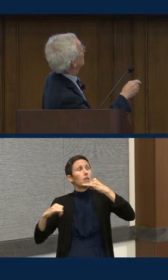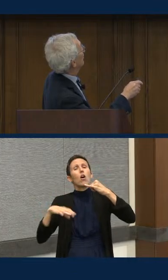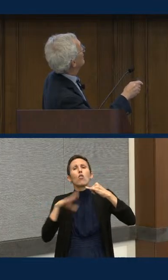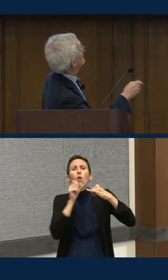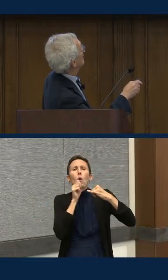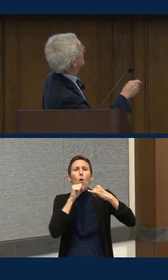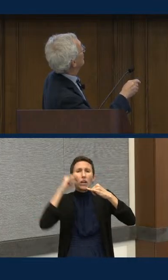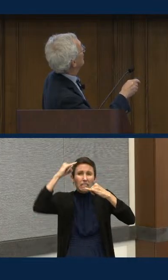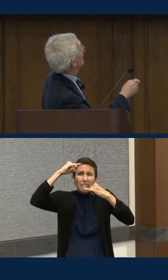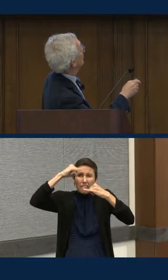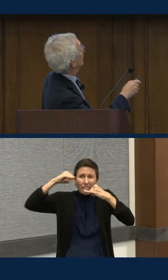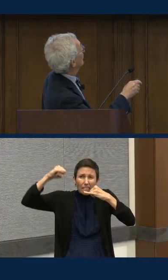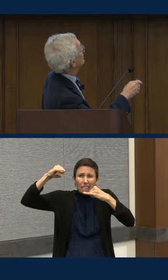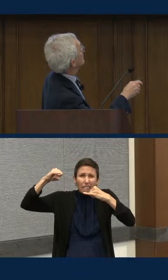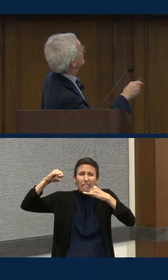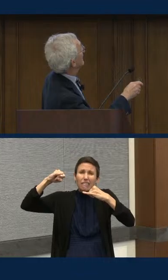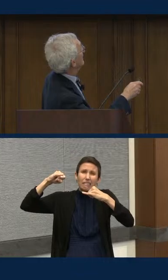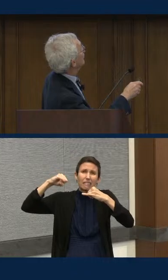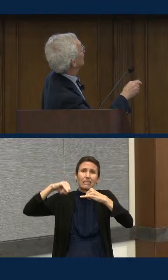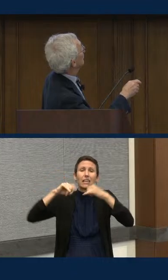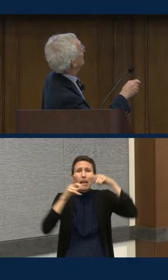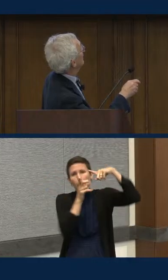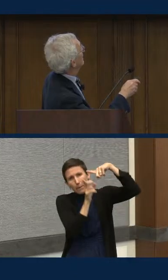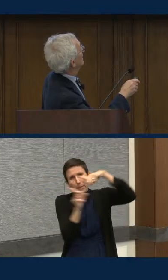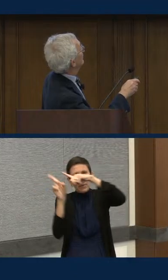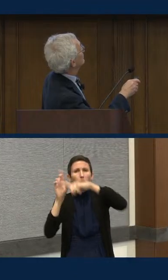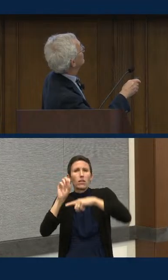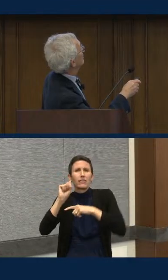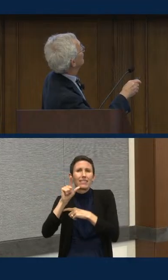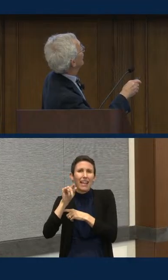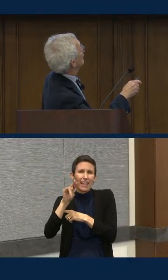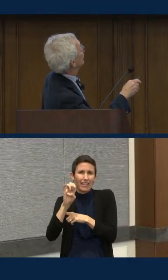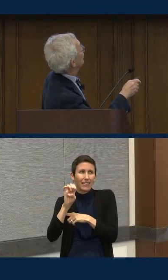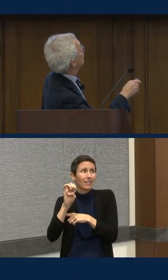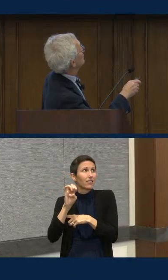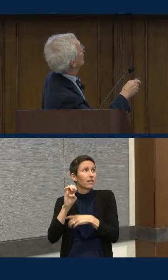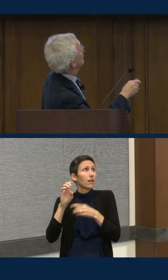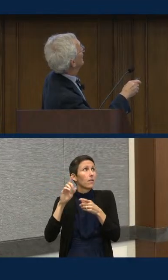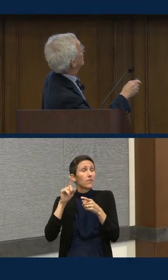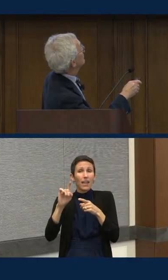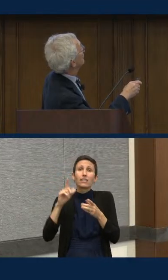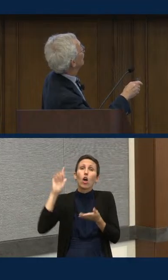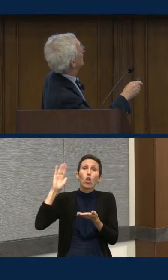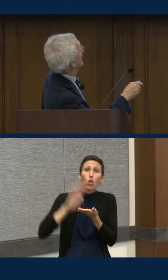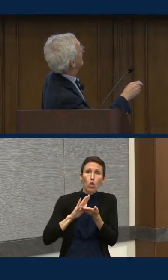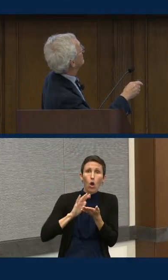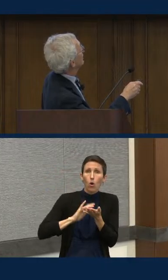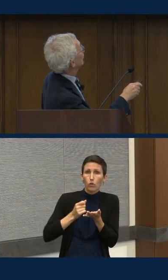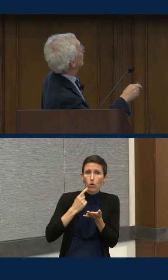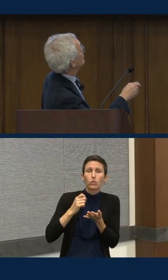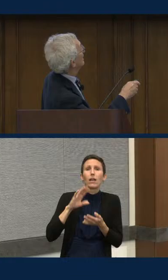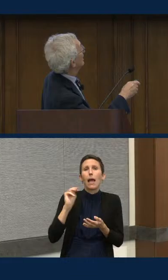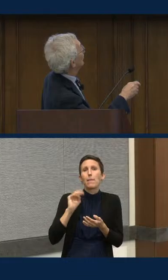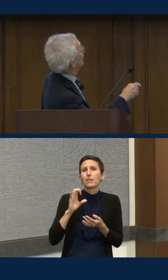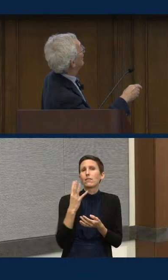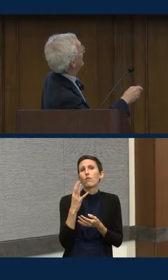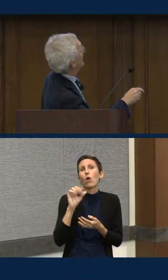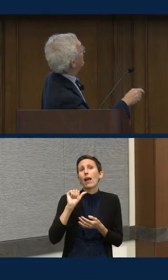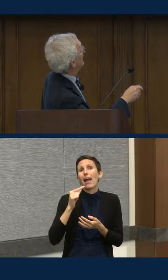it. It parallels to a saline treatment. This is a low dose